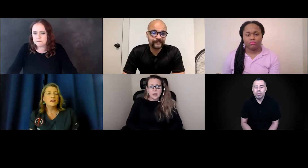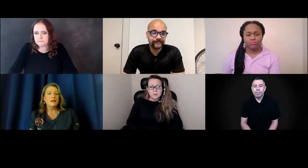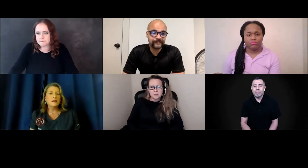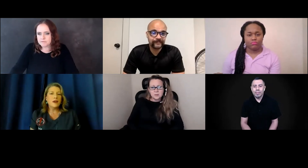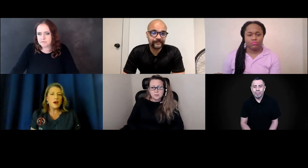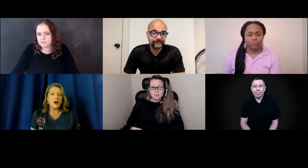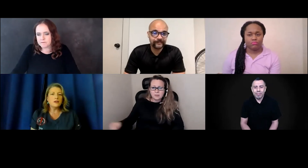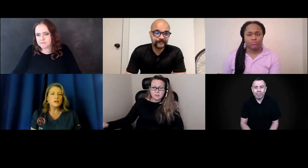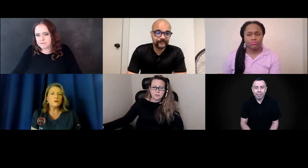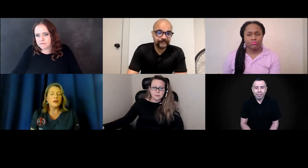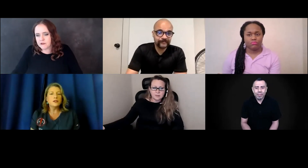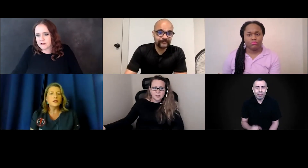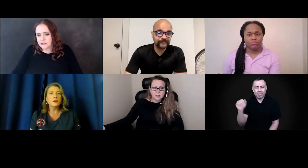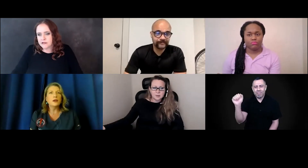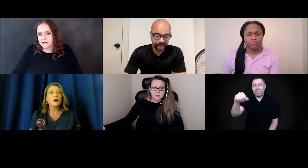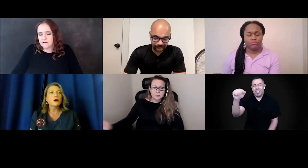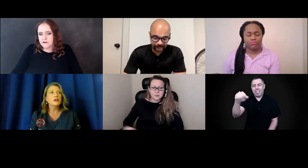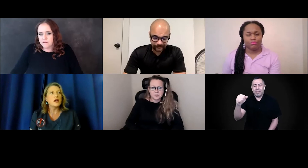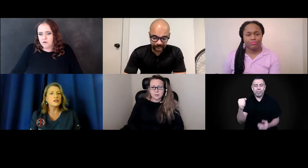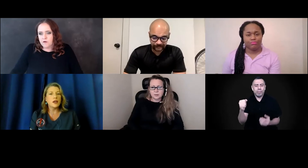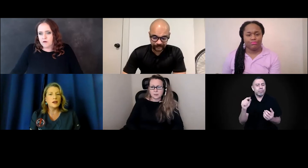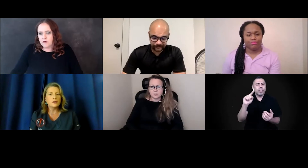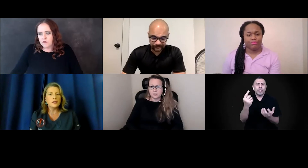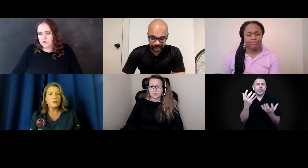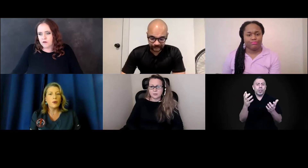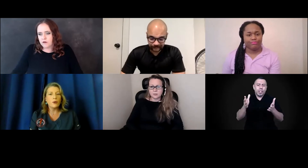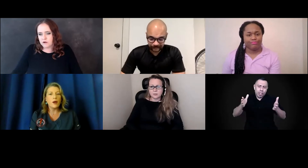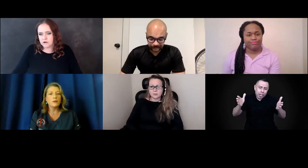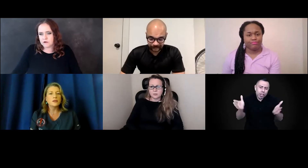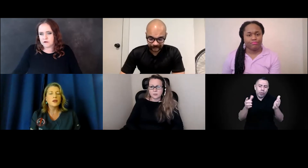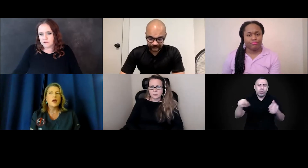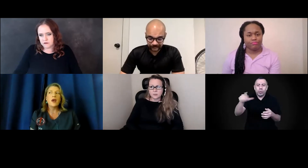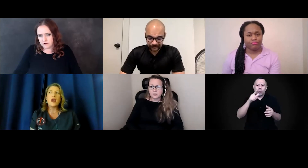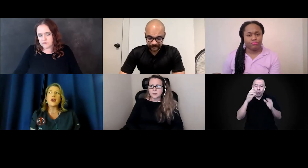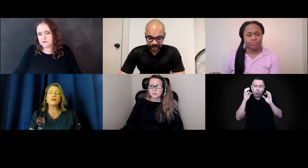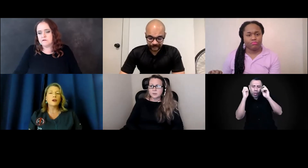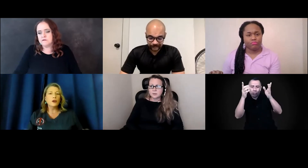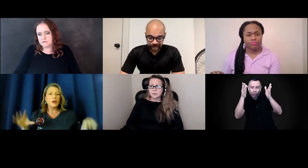Alicia Booth: Yes, I just wanted to encourage educators and programs as they're looking